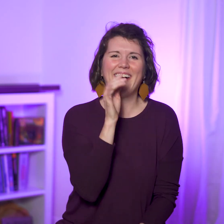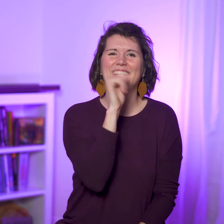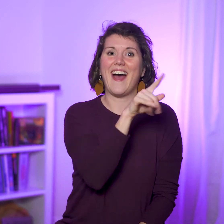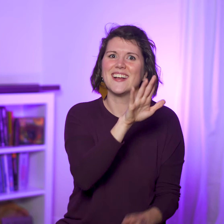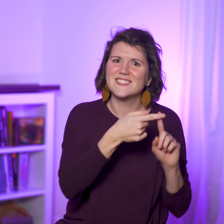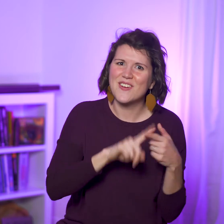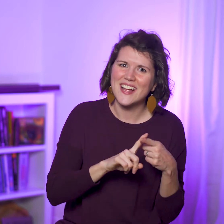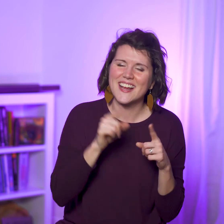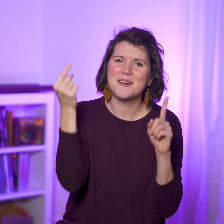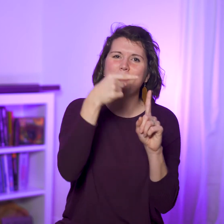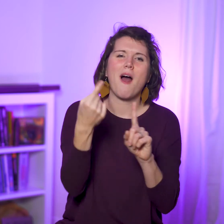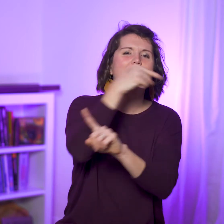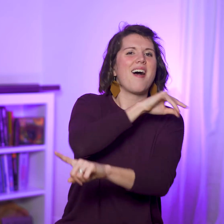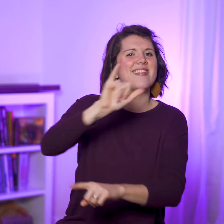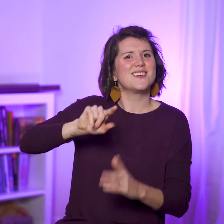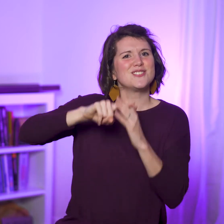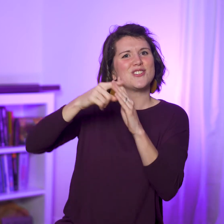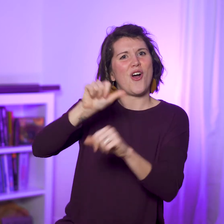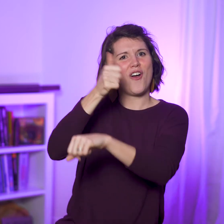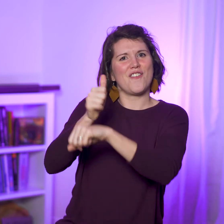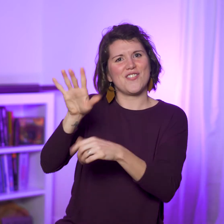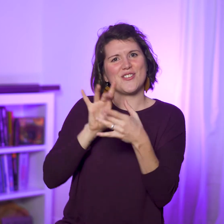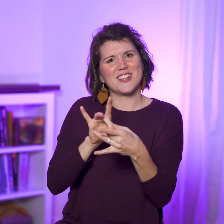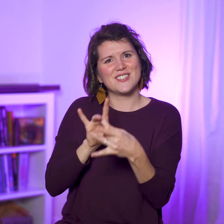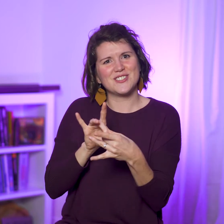pointing back to the start of their relationship.